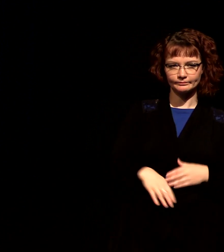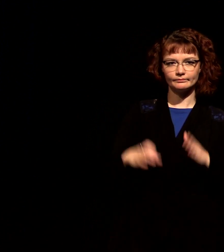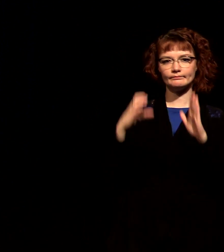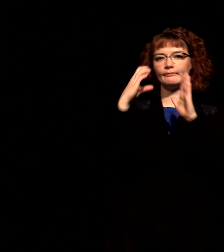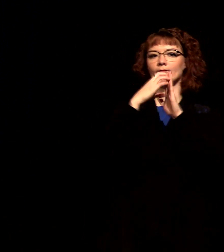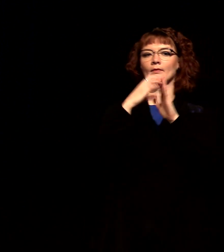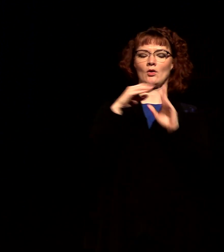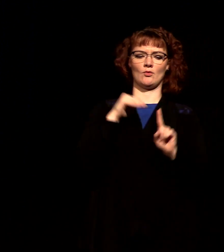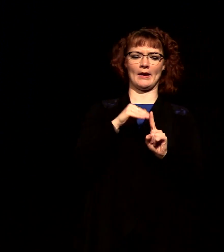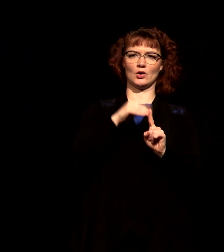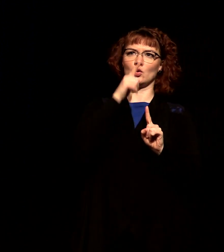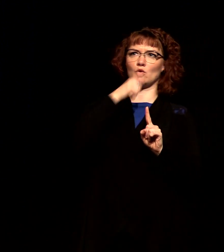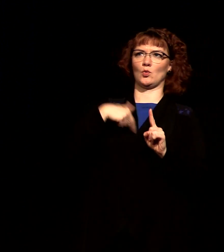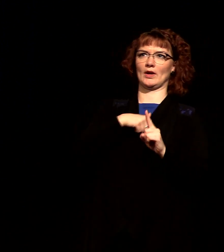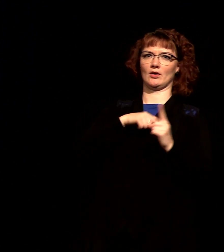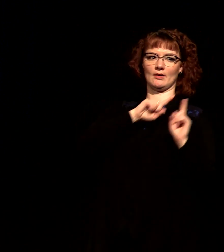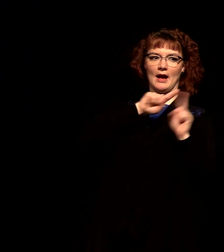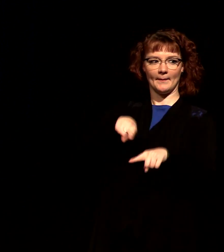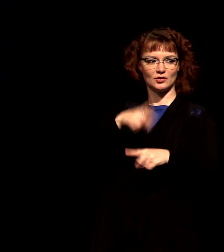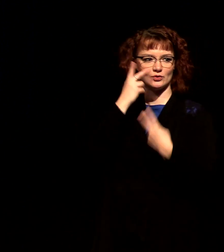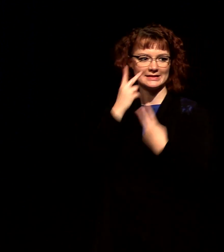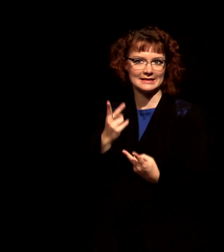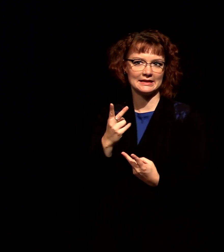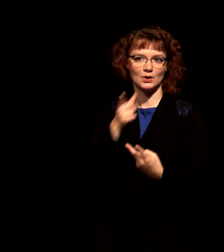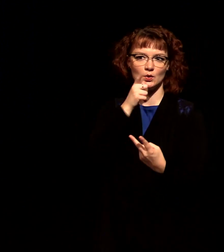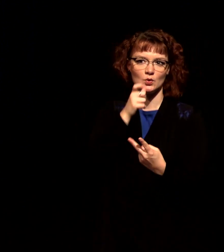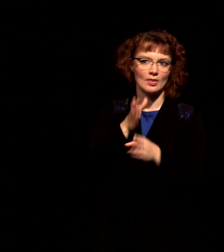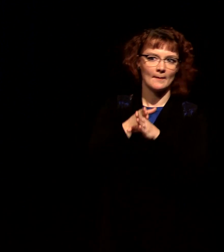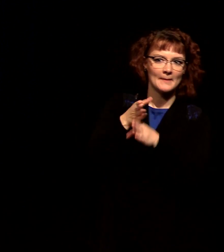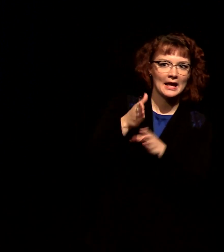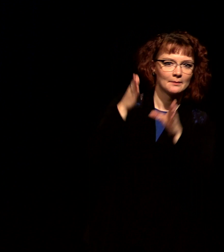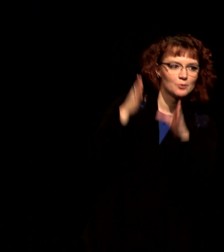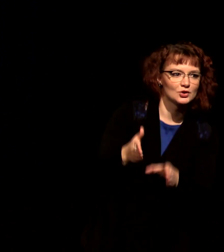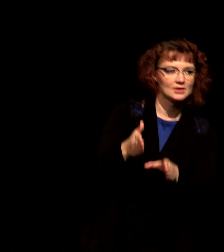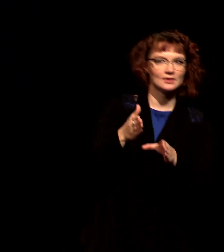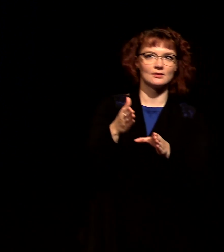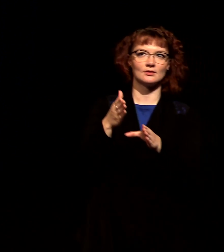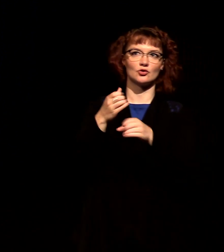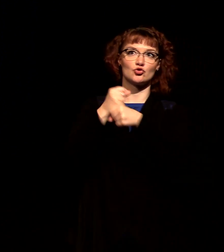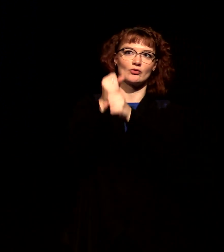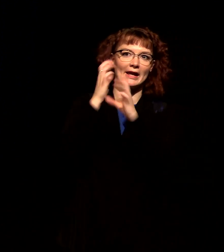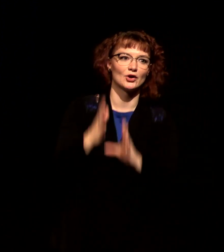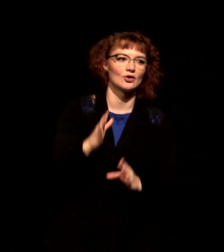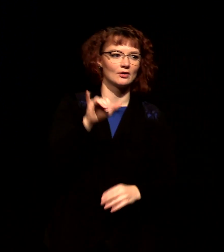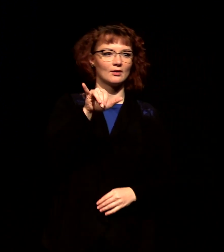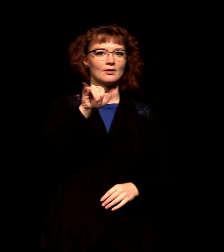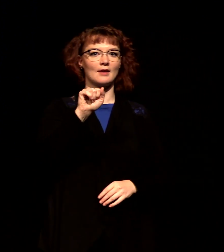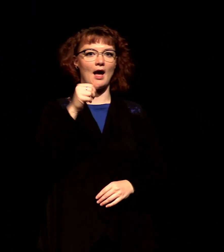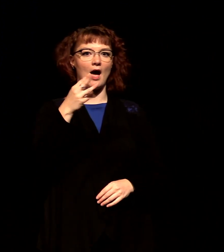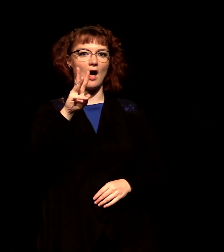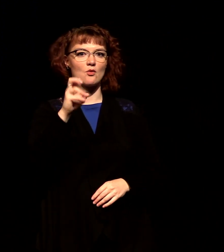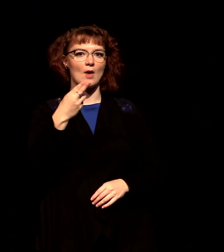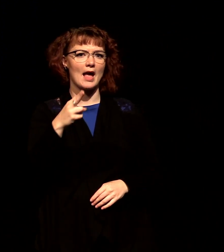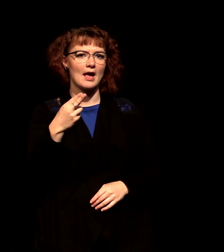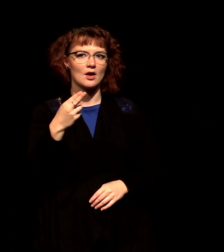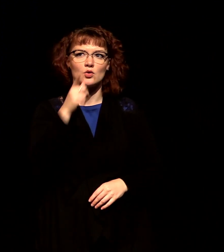is that we have come to see a reminder of what the main event creator Yahweh is all about. And then it moves into this idea of